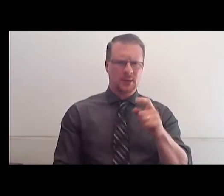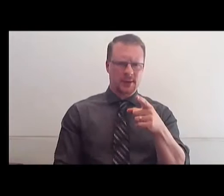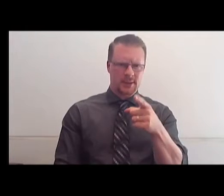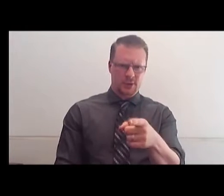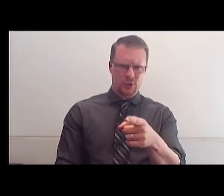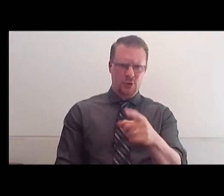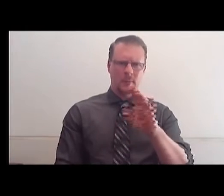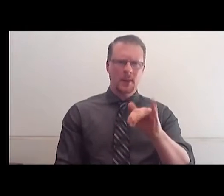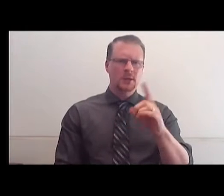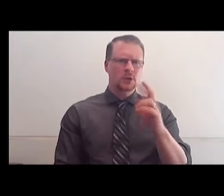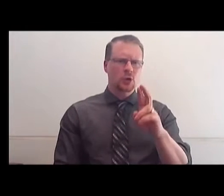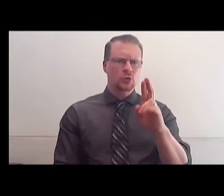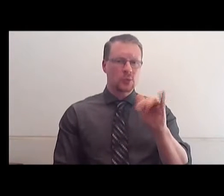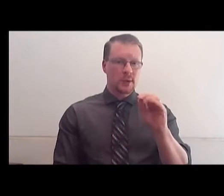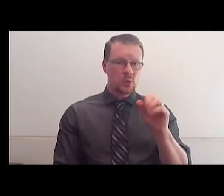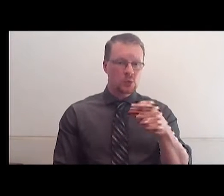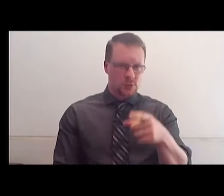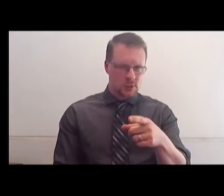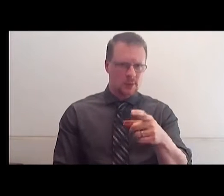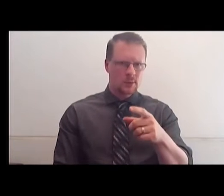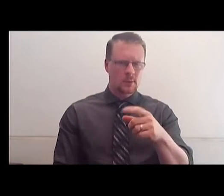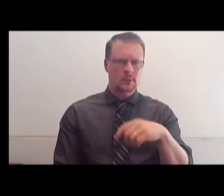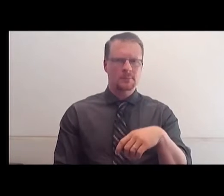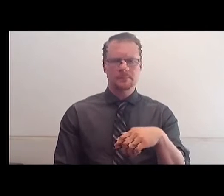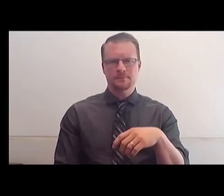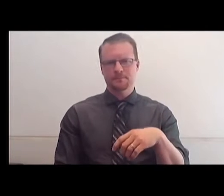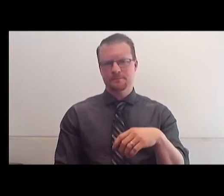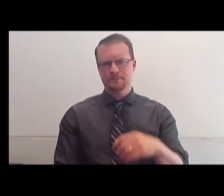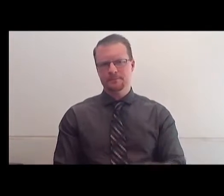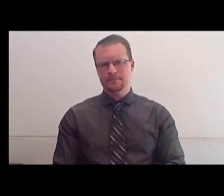This particular article that I'm citing here by Dr. Rios